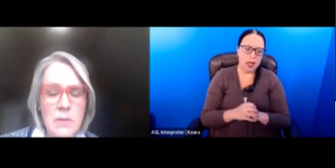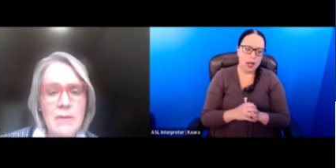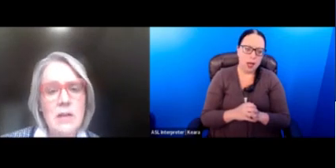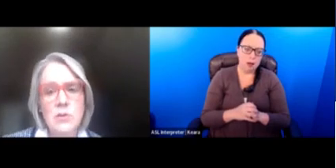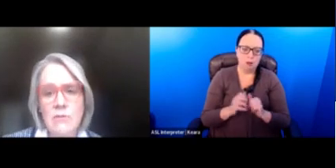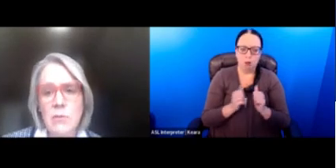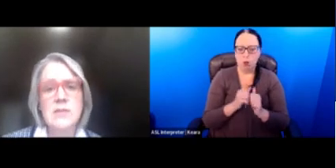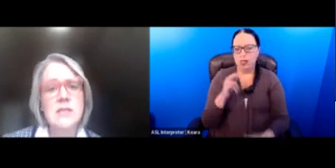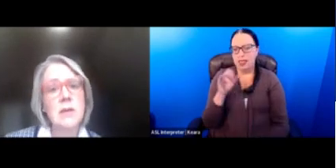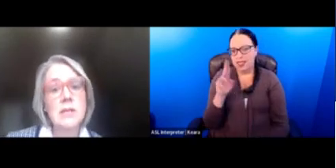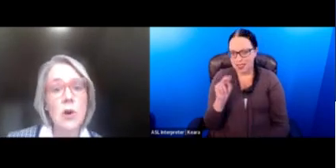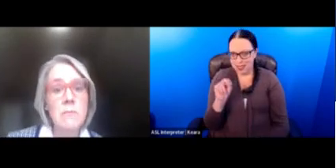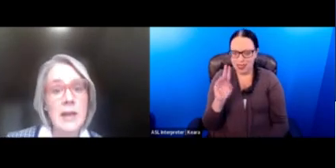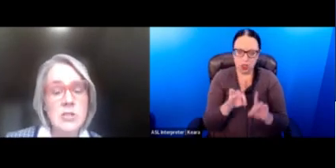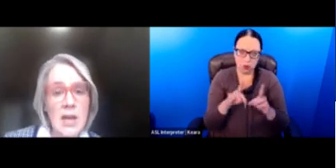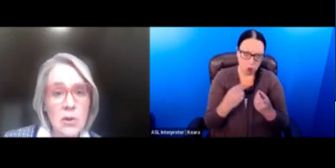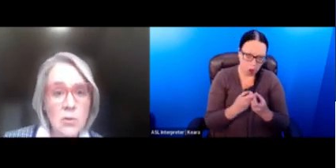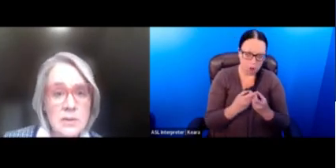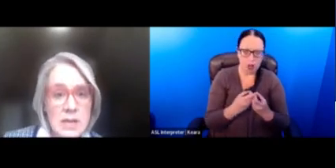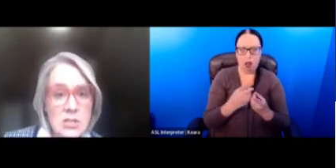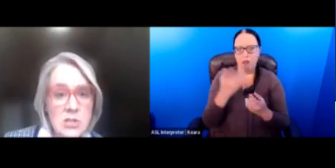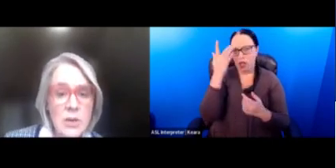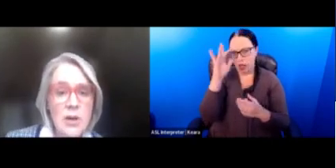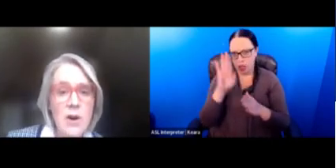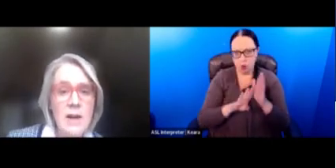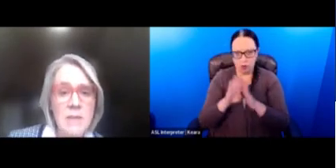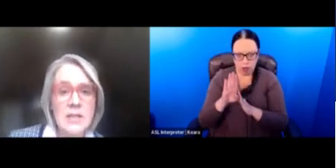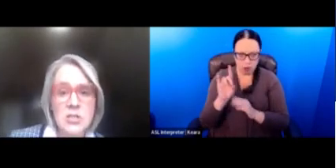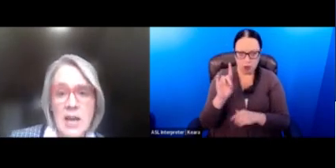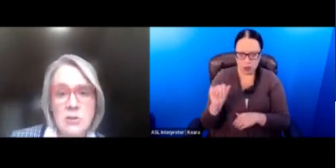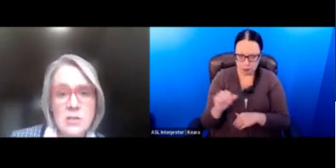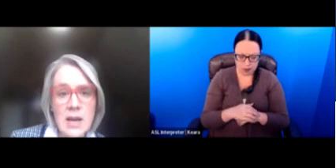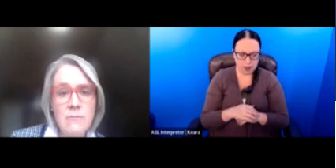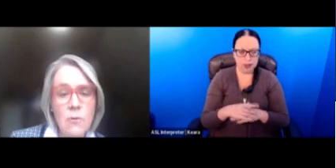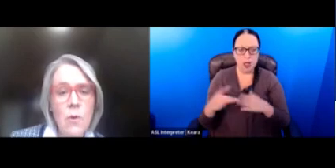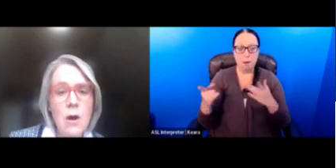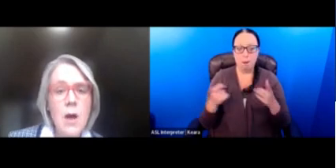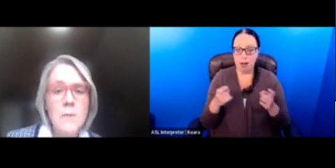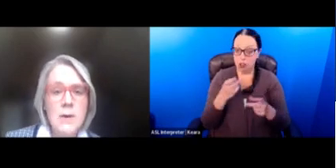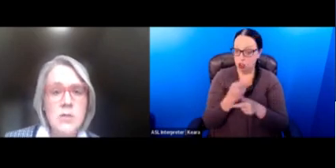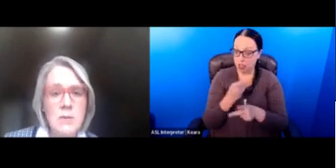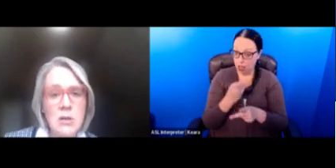care state for most how many community based programs in Tennessee, providers,